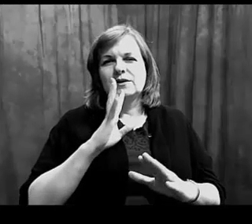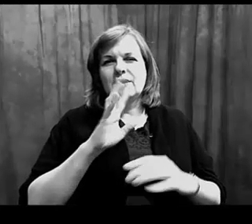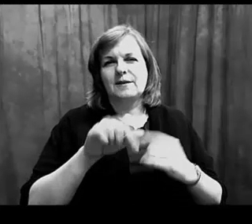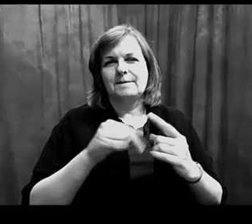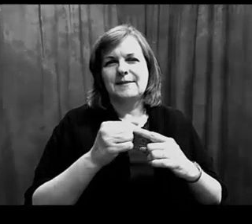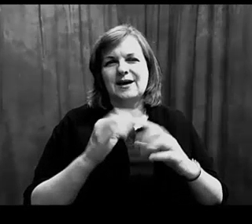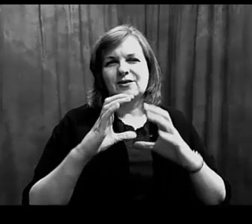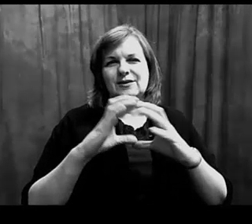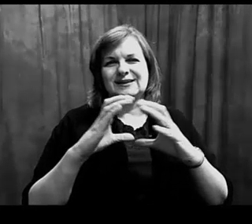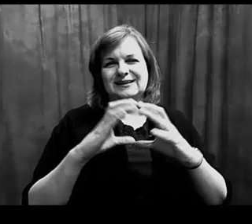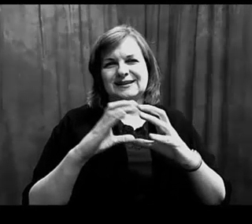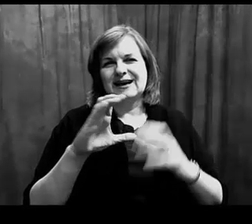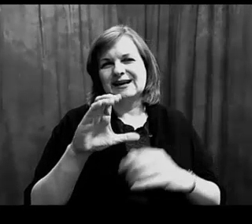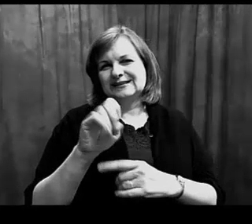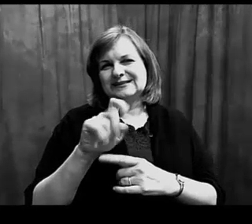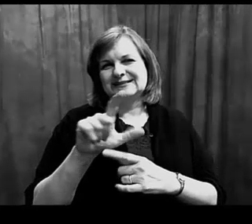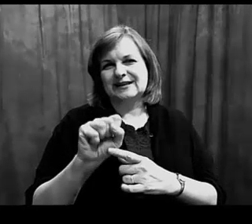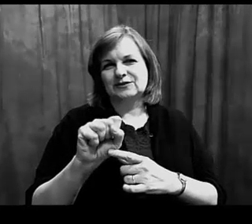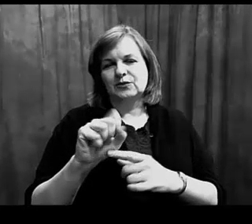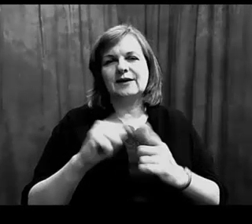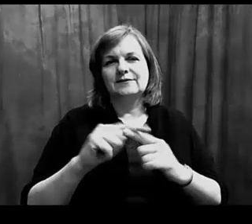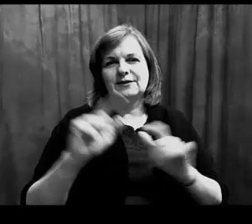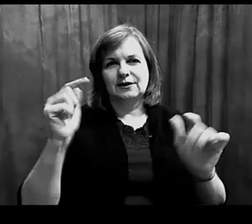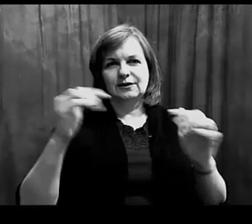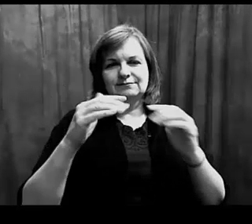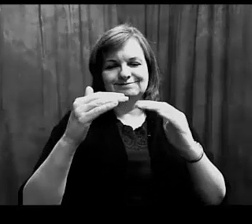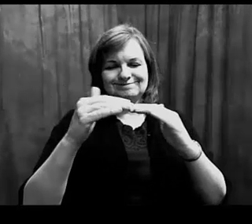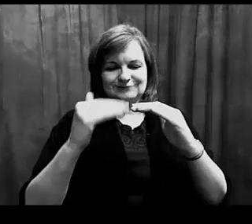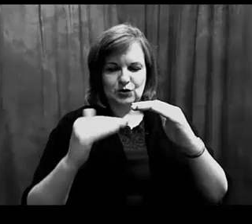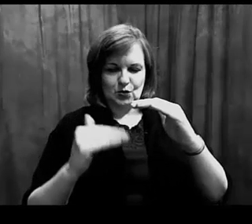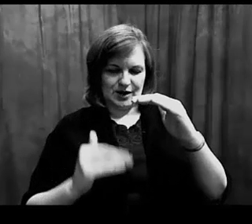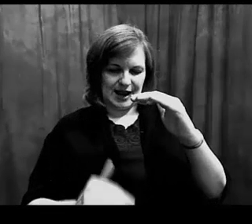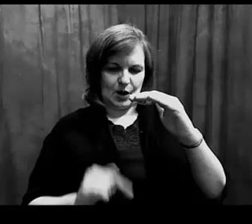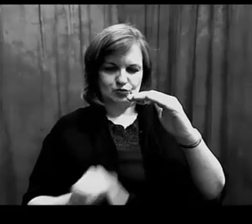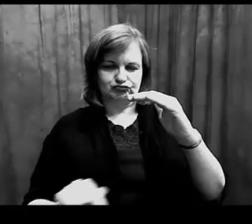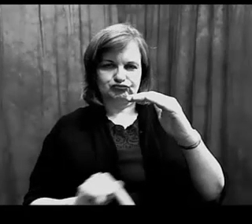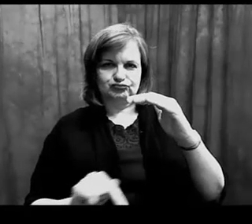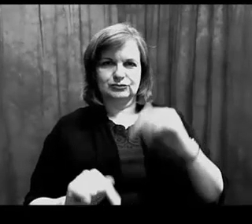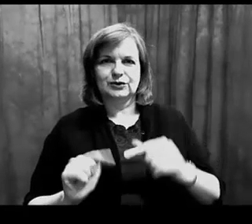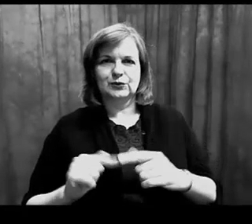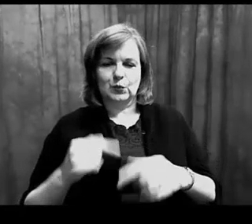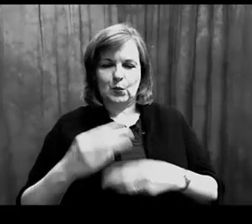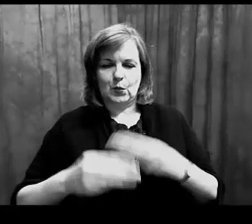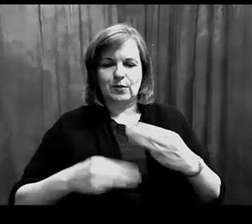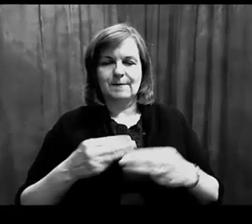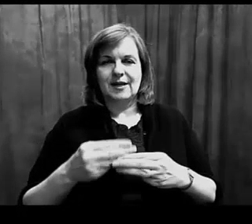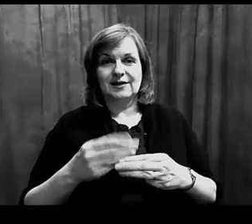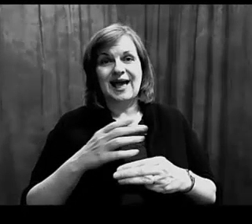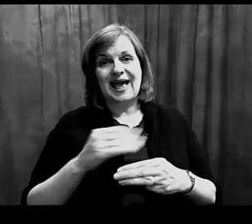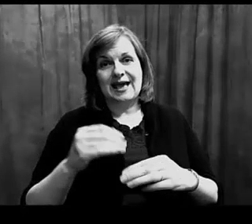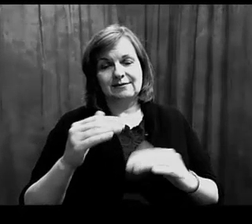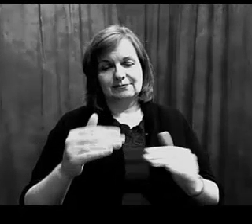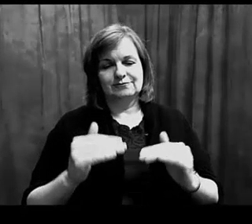and will build those into a very highly complex functioning organism that is you